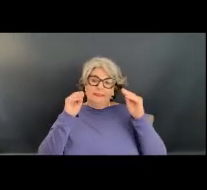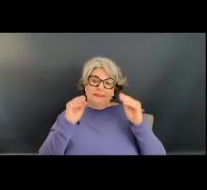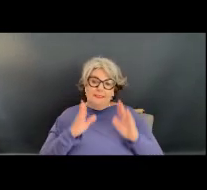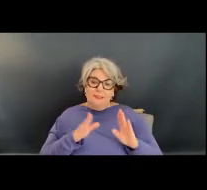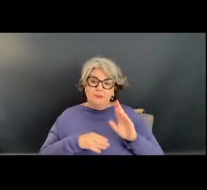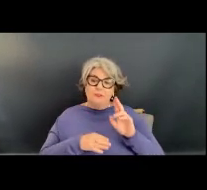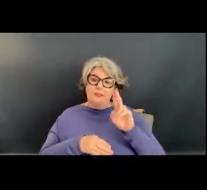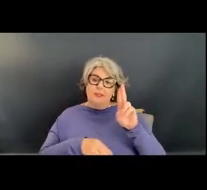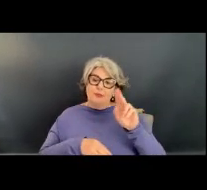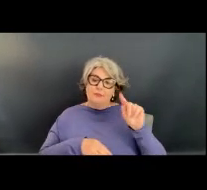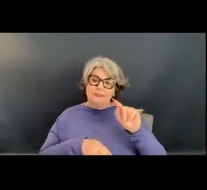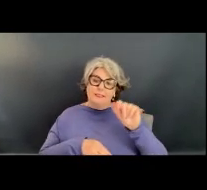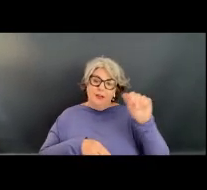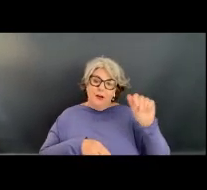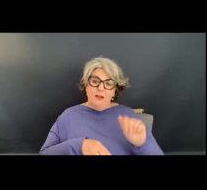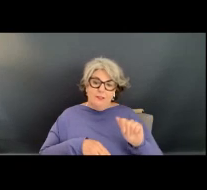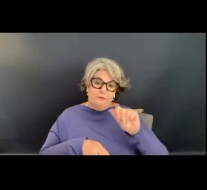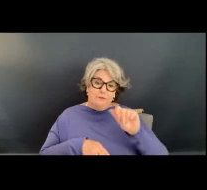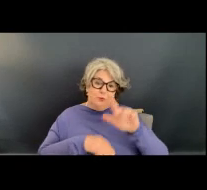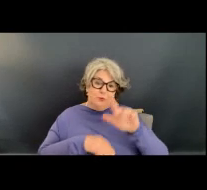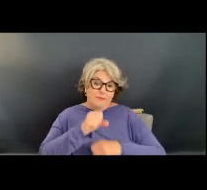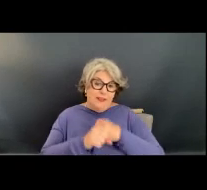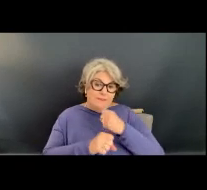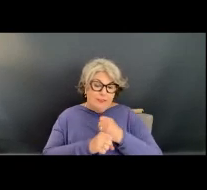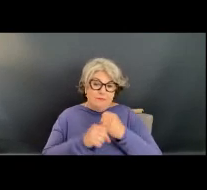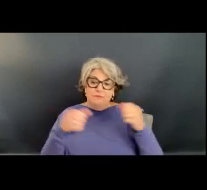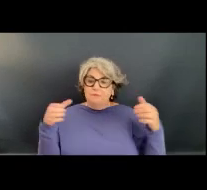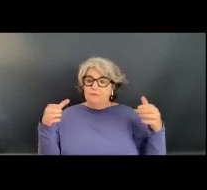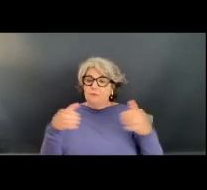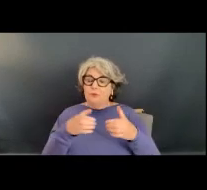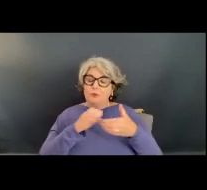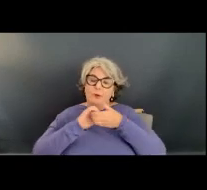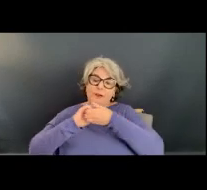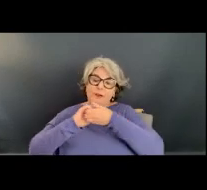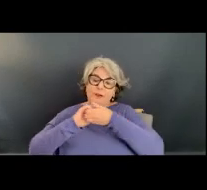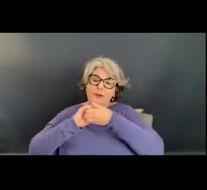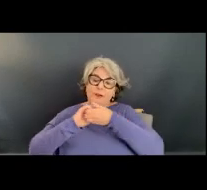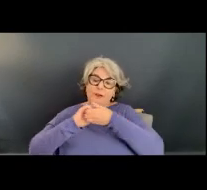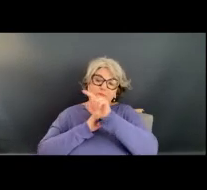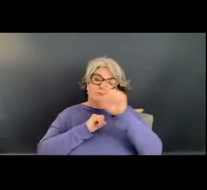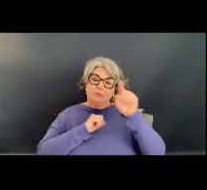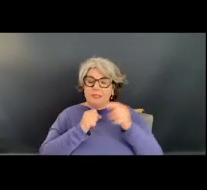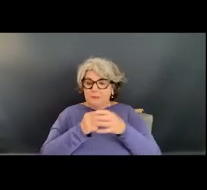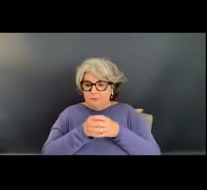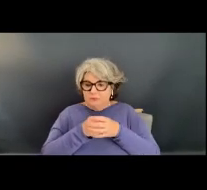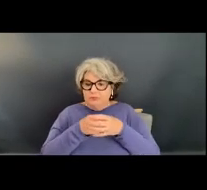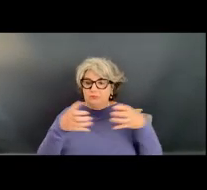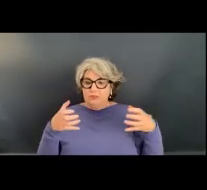UT Austin for more than 25 years and the network of our partners has been growing for the last 15 years.